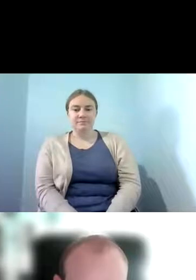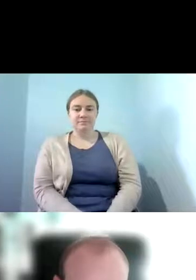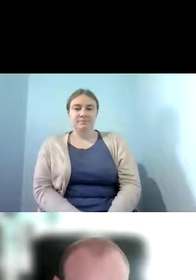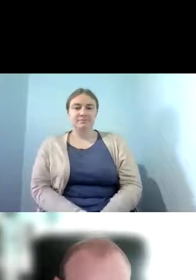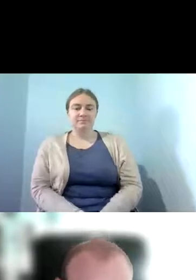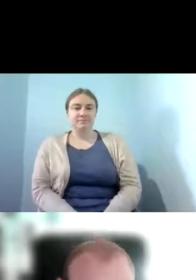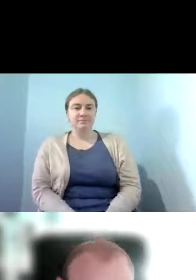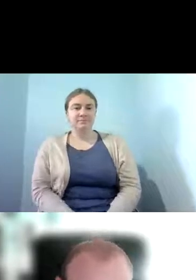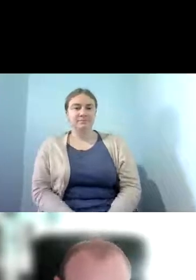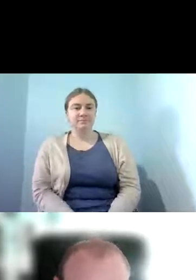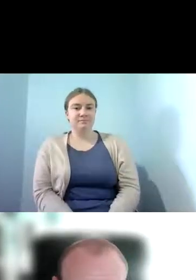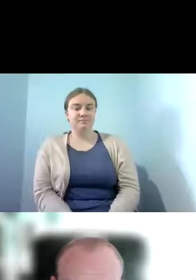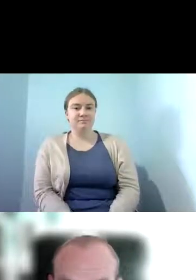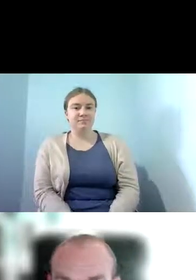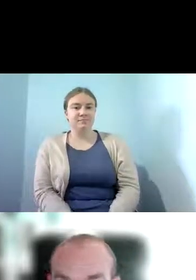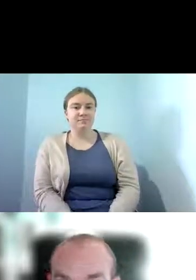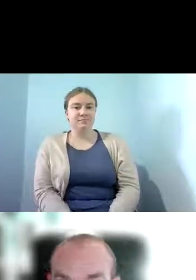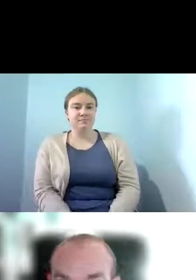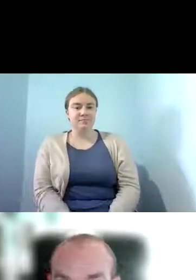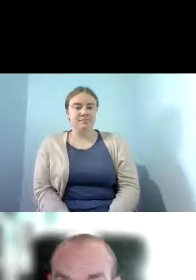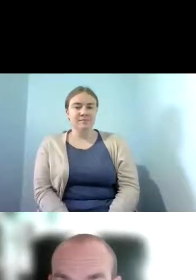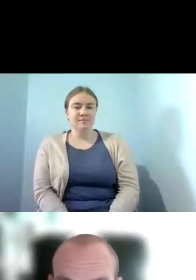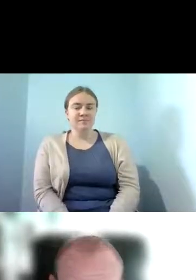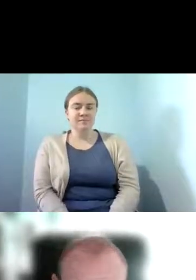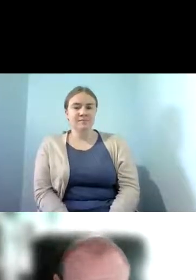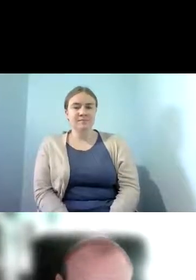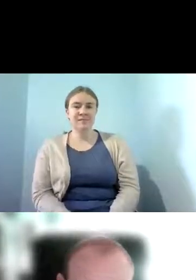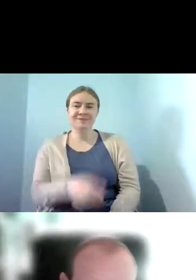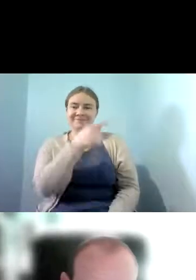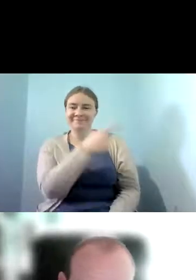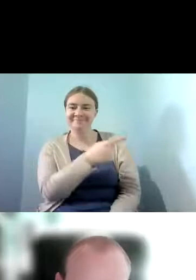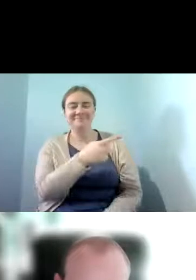we also had some issues piling through the existing weir